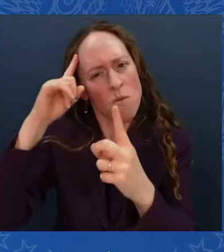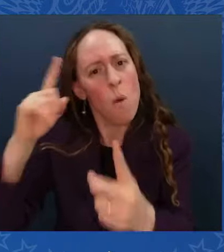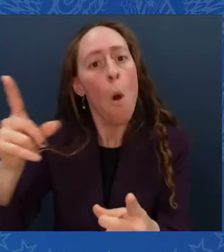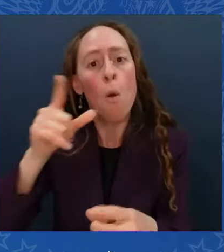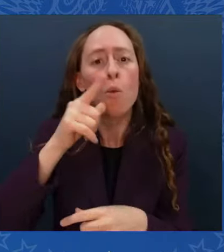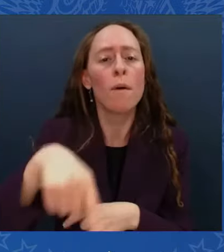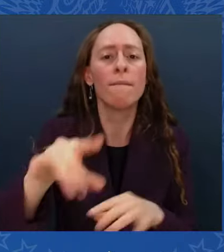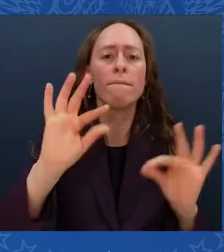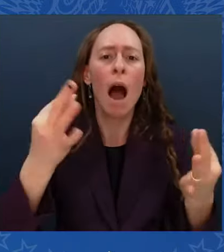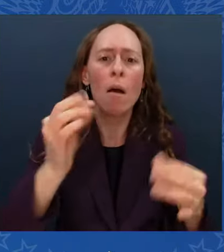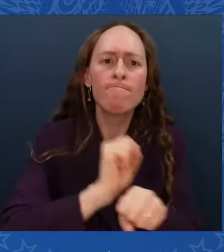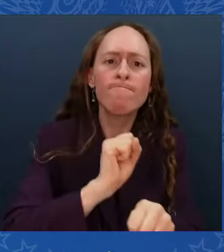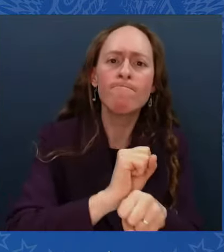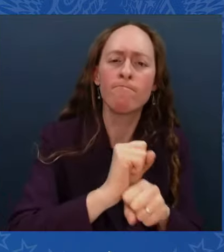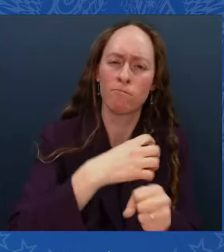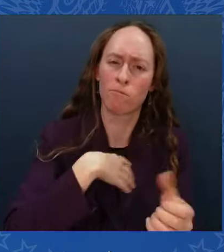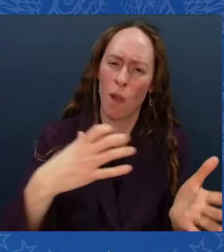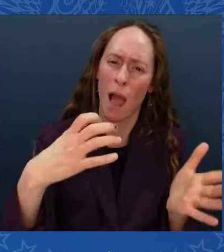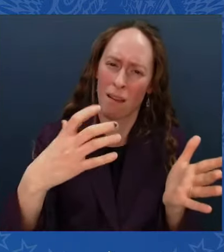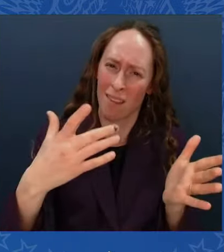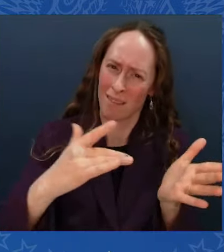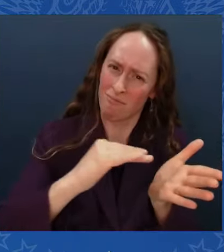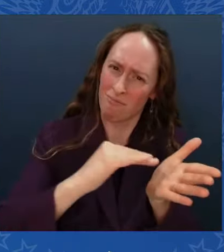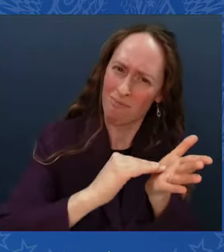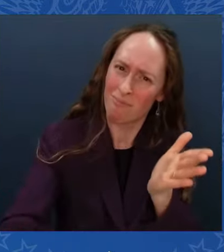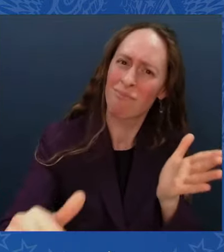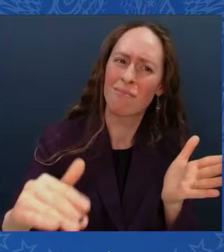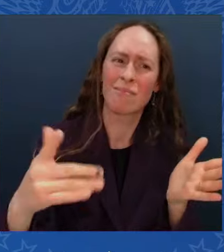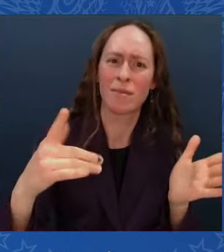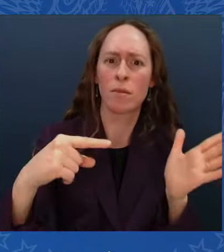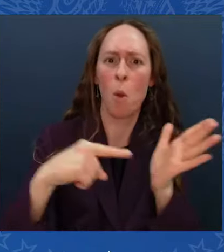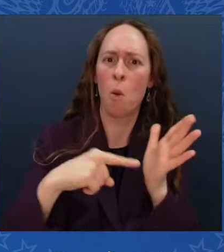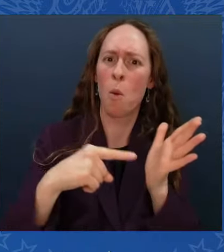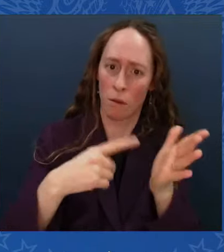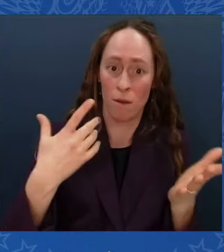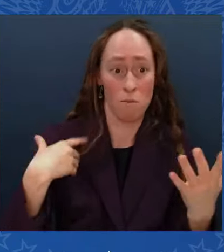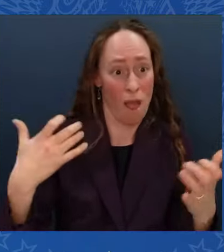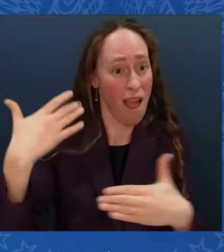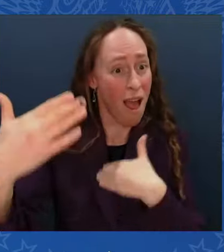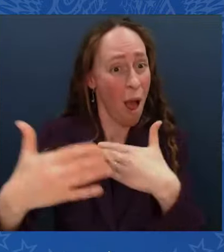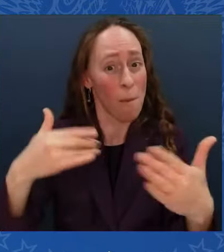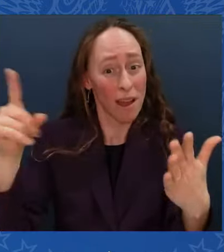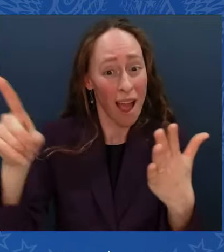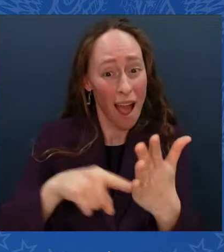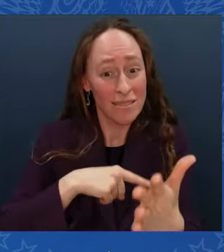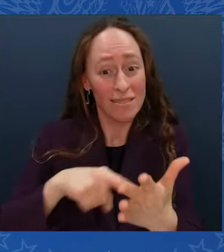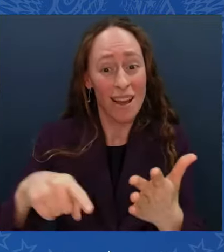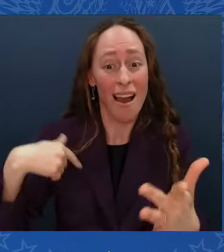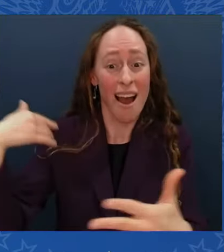were literally about to be canceled -- their debts. But my MAGA Republican friends in the Congress, elected officials,